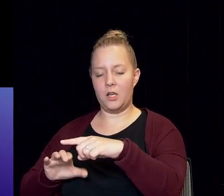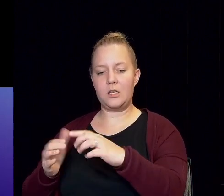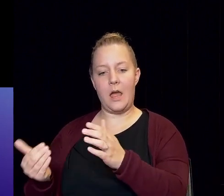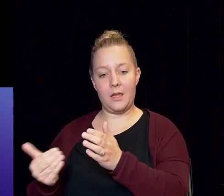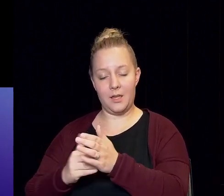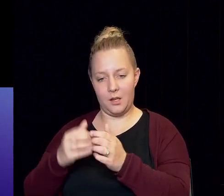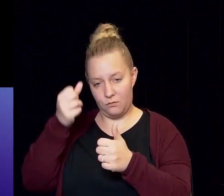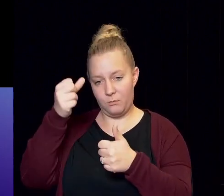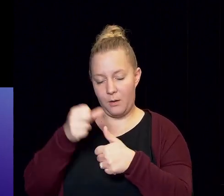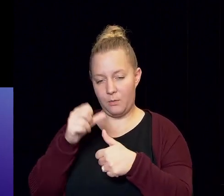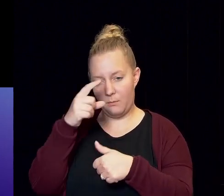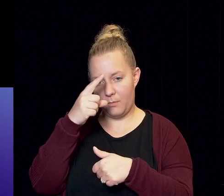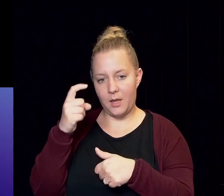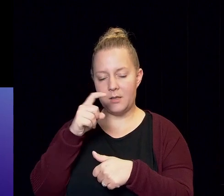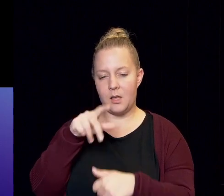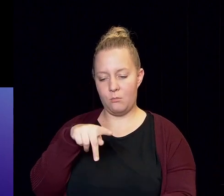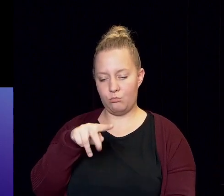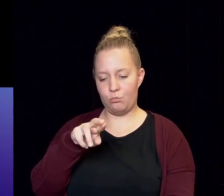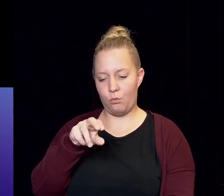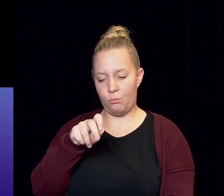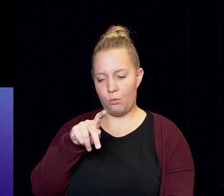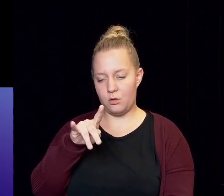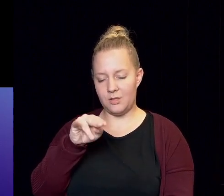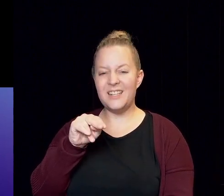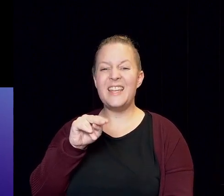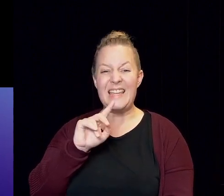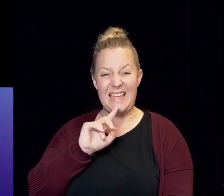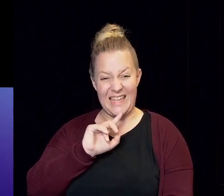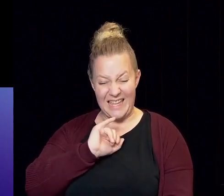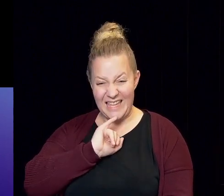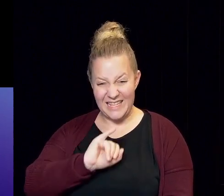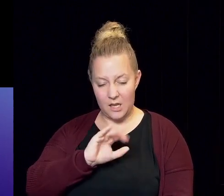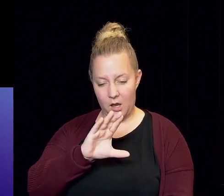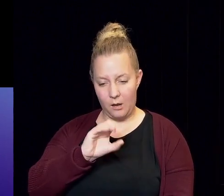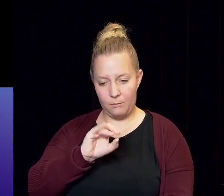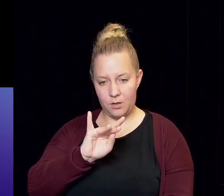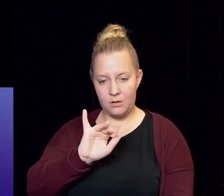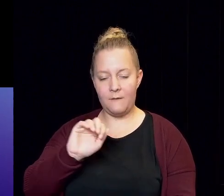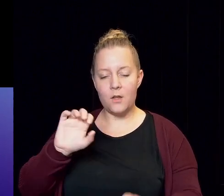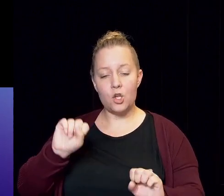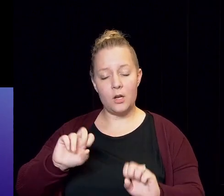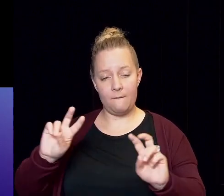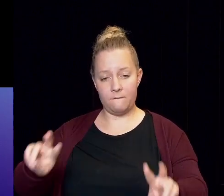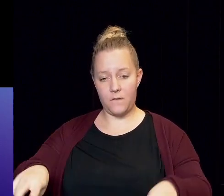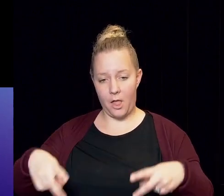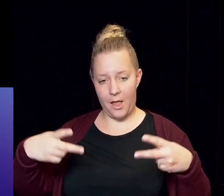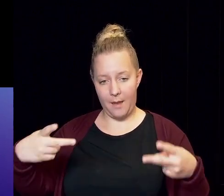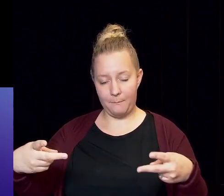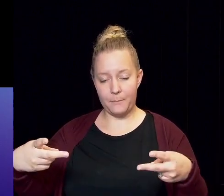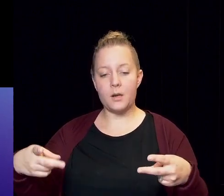because a proportion is a commutative, I could also have written that as 30 over 100 equals 9 over x.